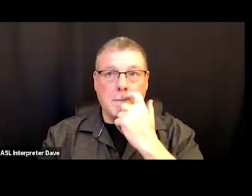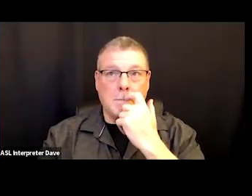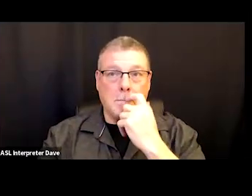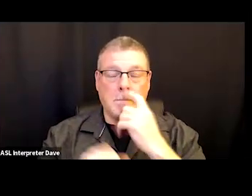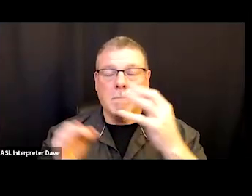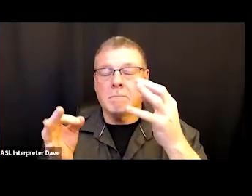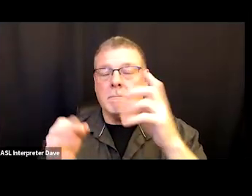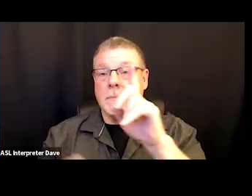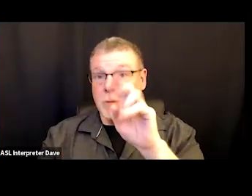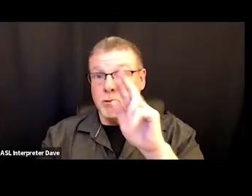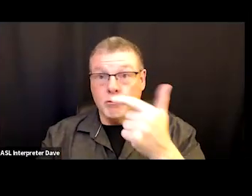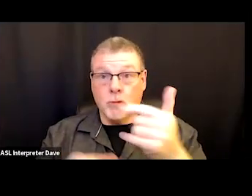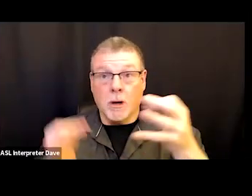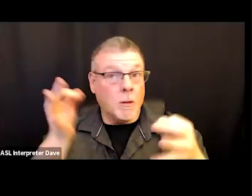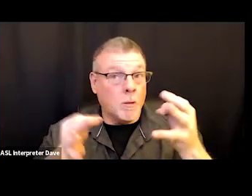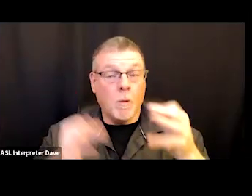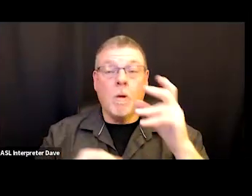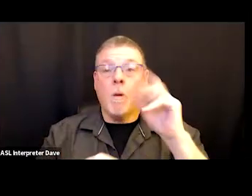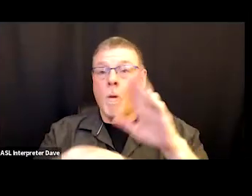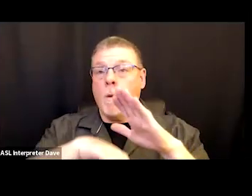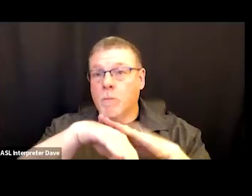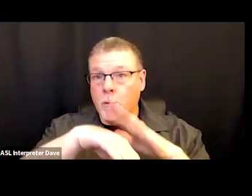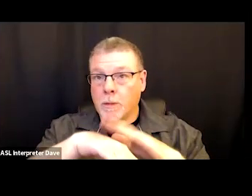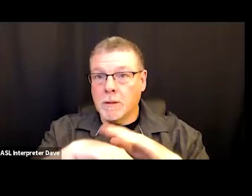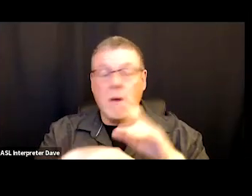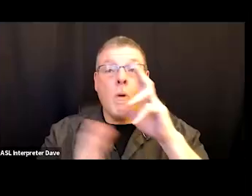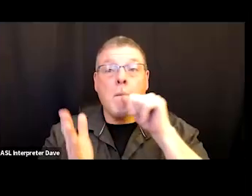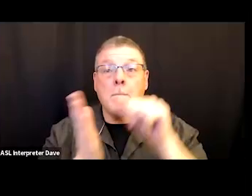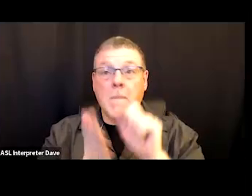for example, or the probation department, or it could be mailed directly to the lab.